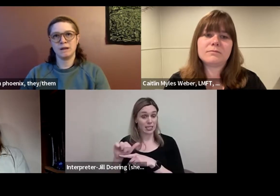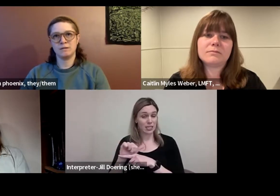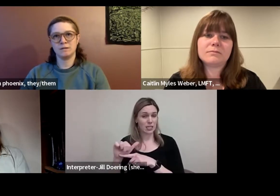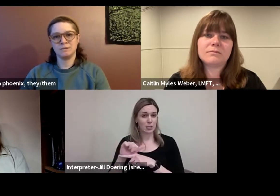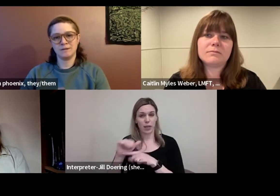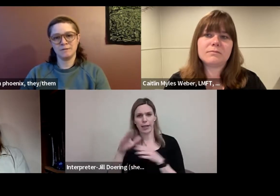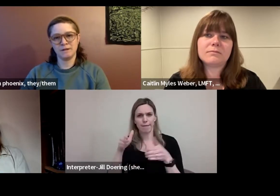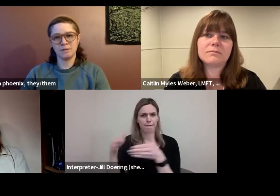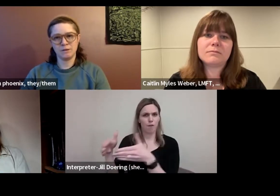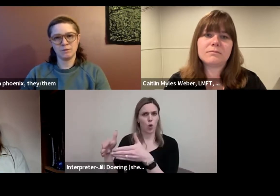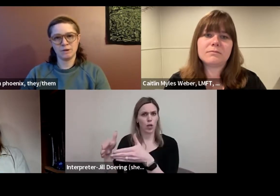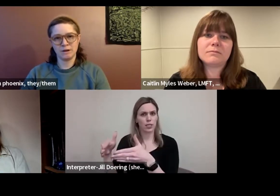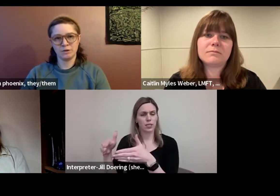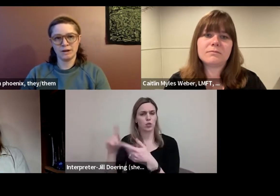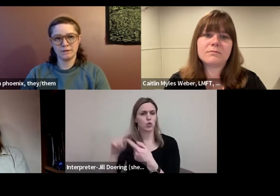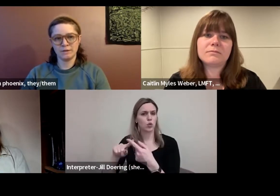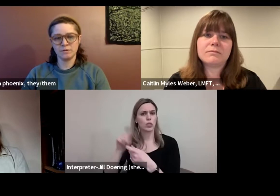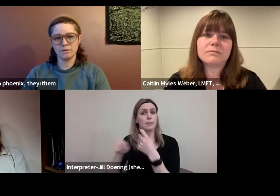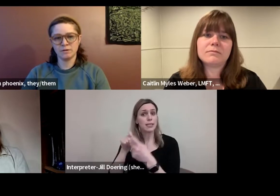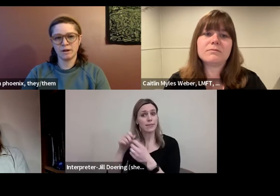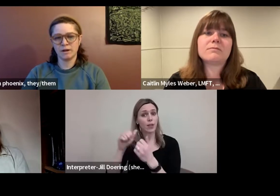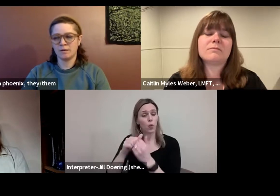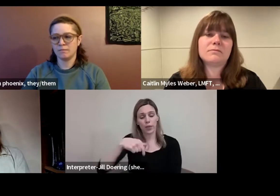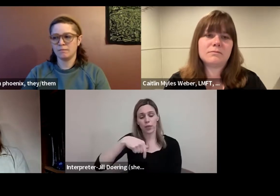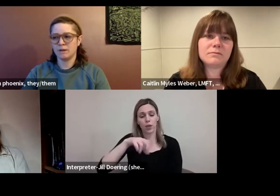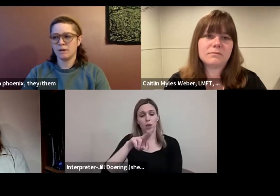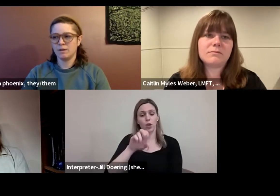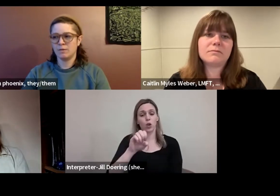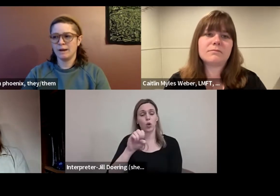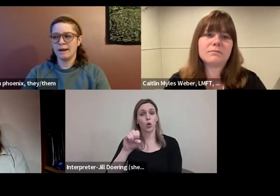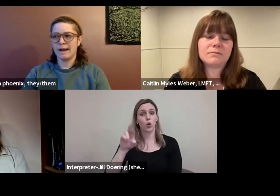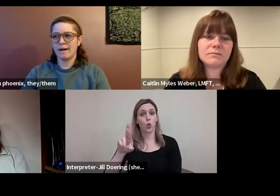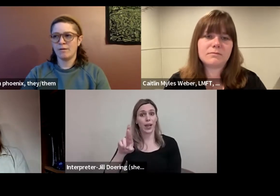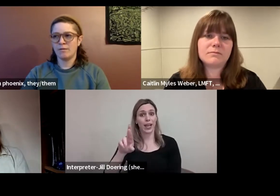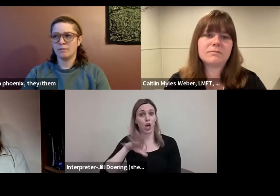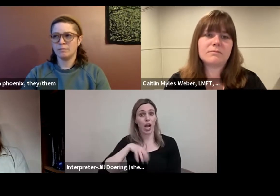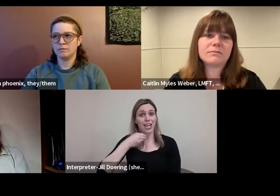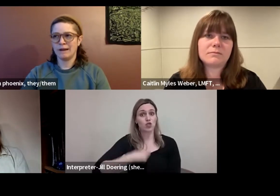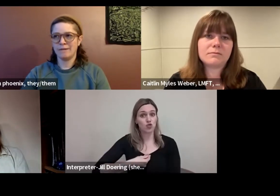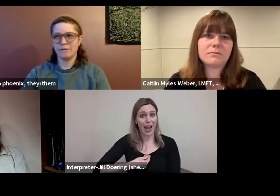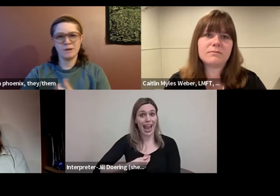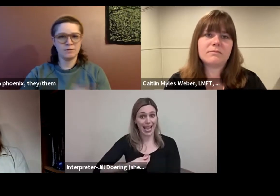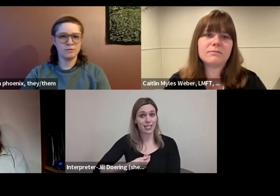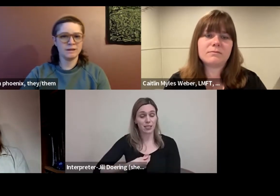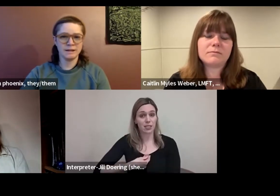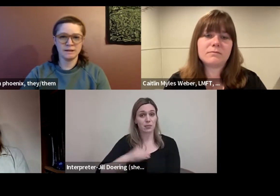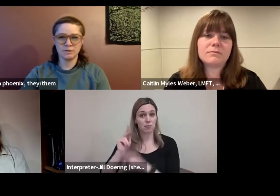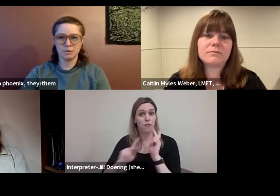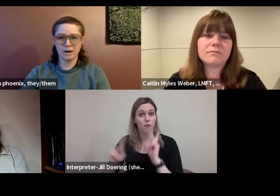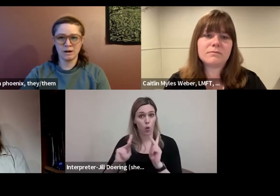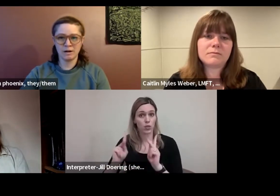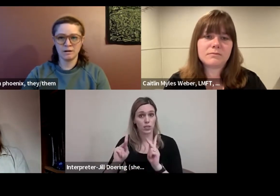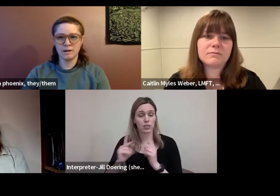specifically with queer and trans folks. Right now, everybody who I see as queer,